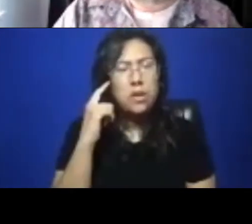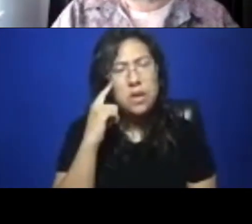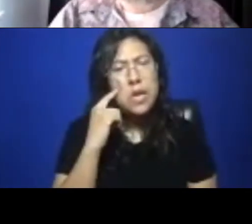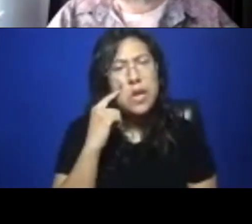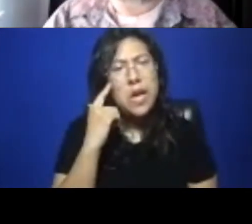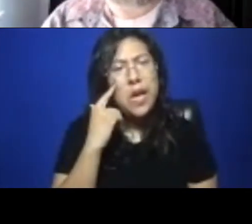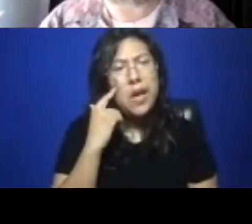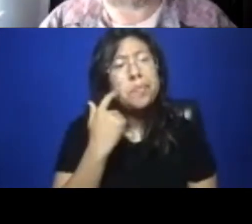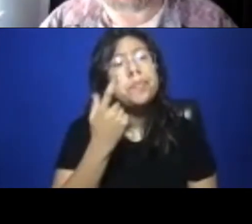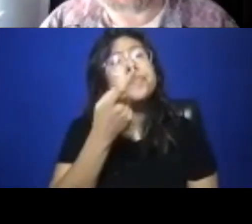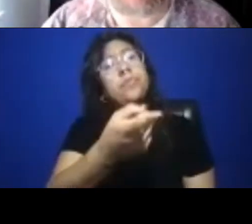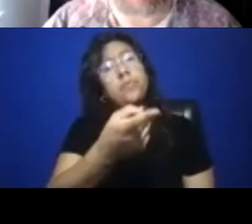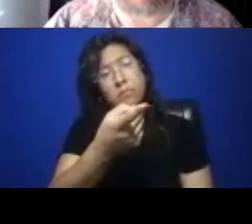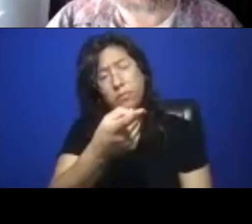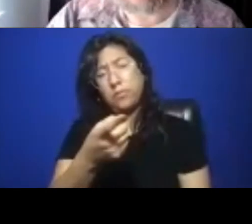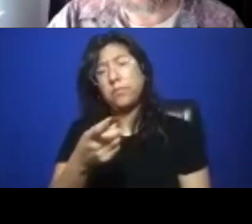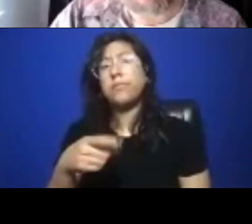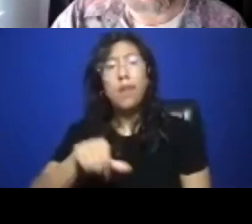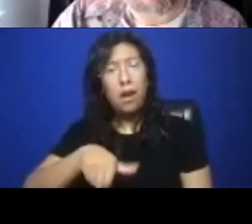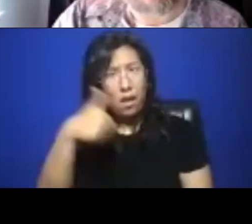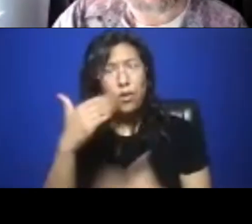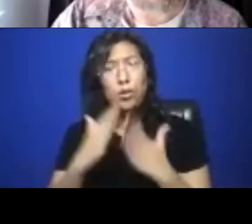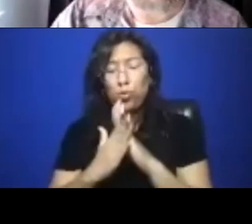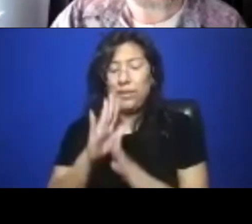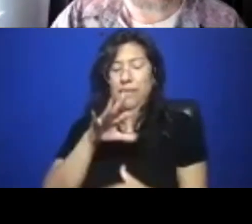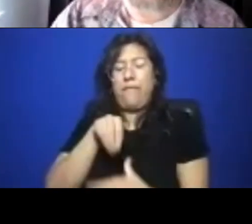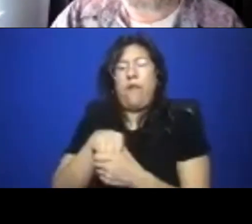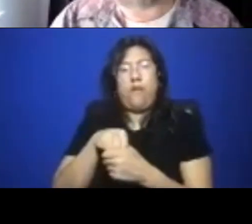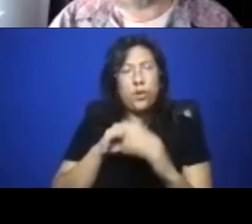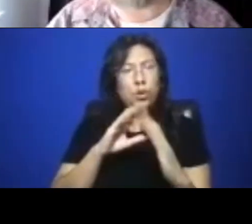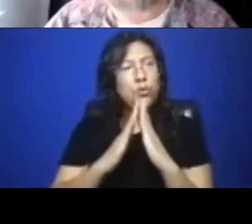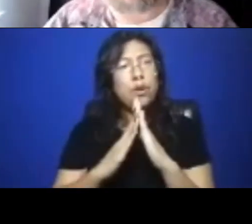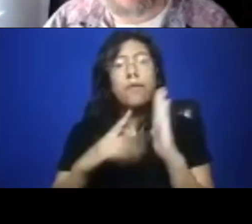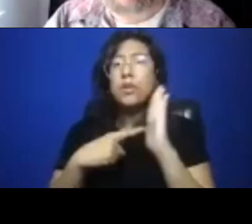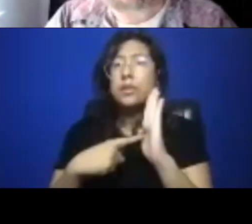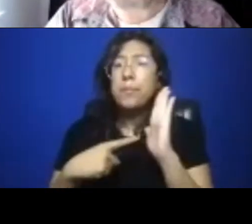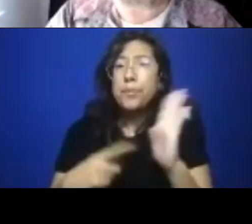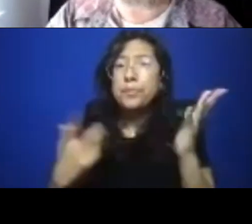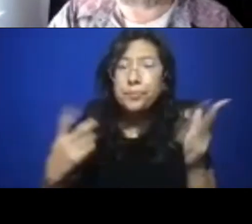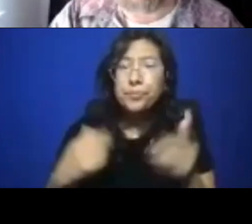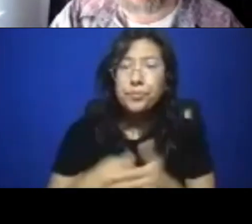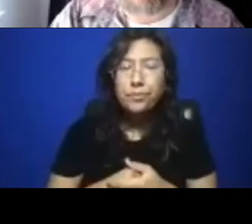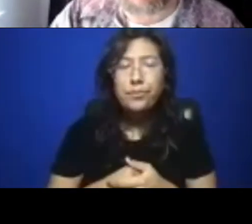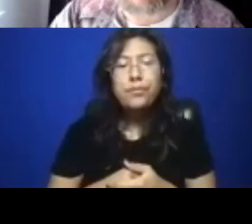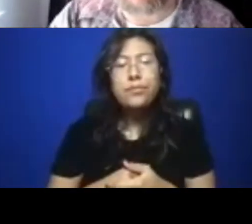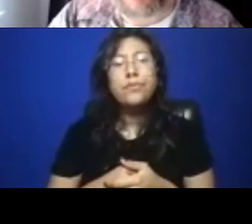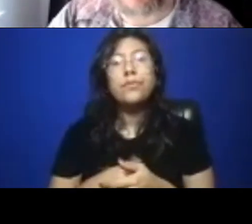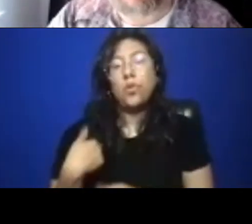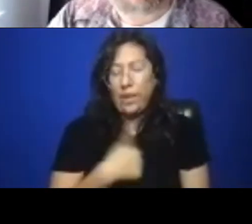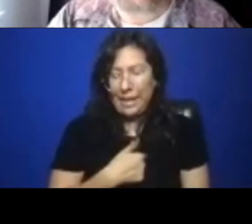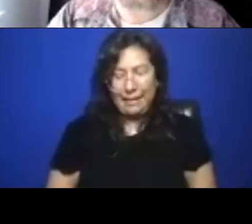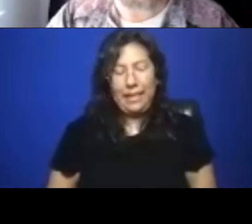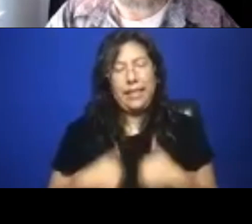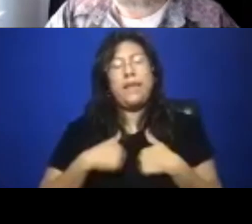We can look at practical issues that are in community. So those of us who live and work in trans communities